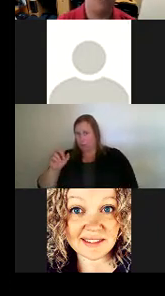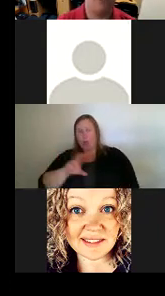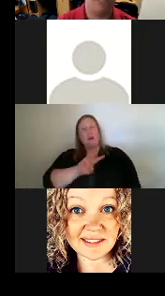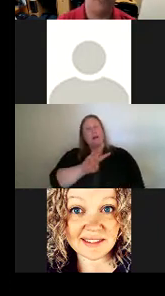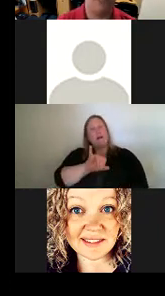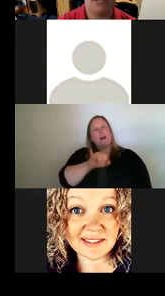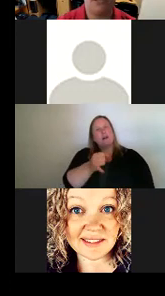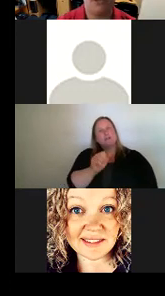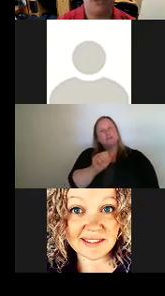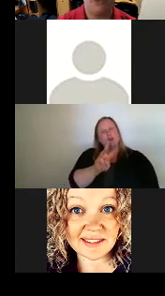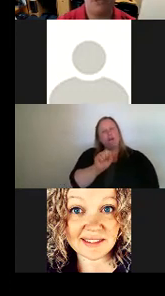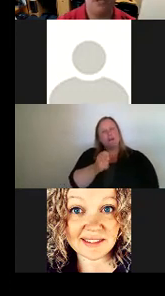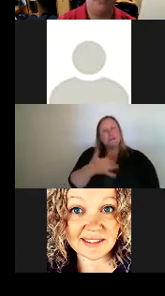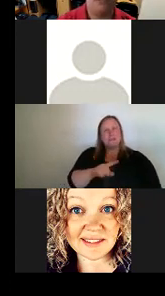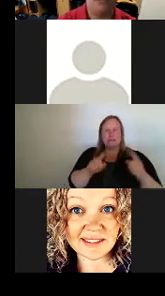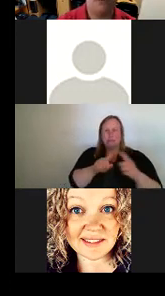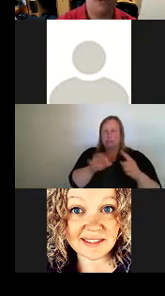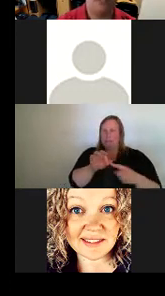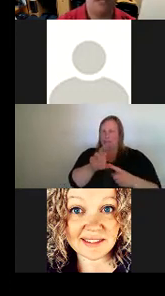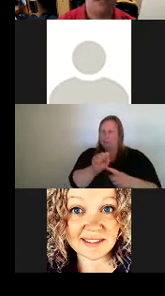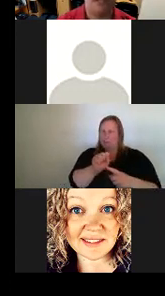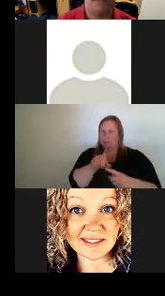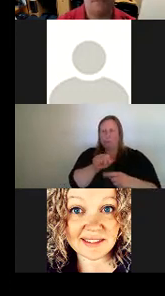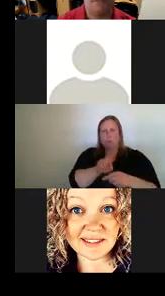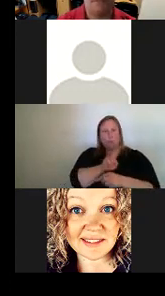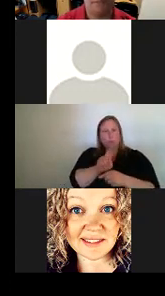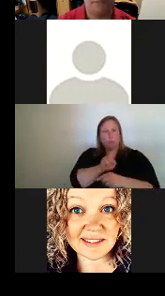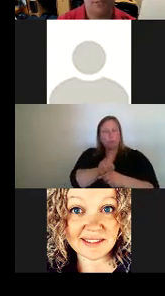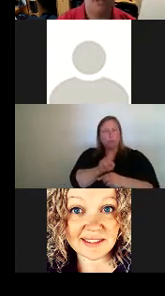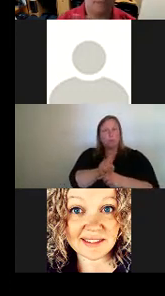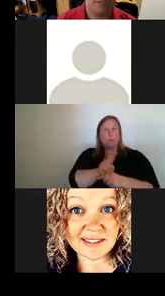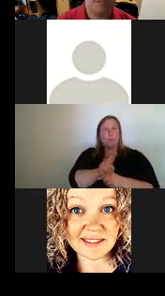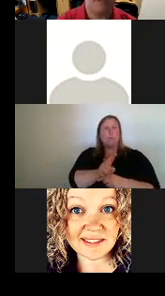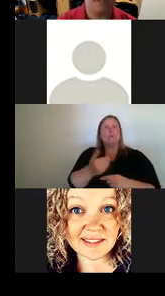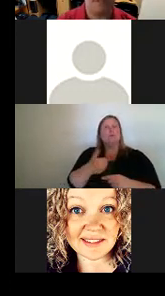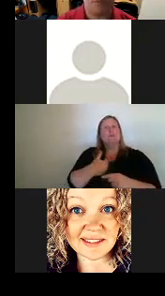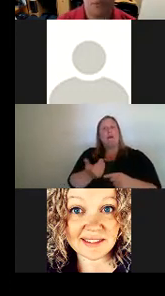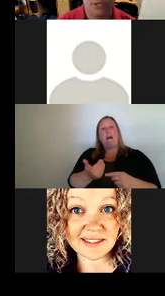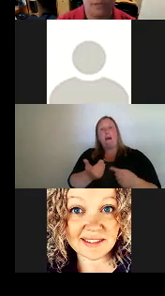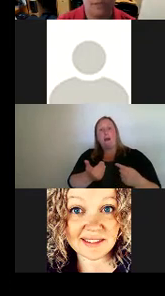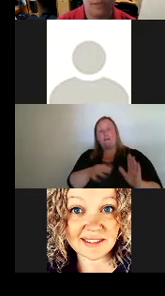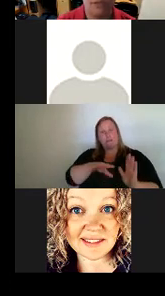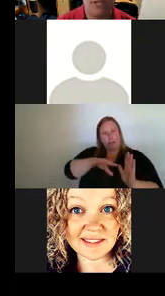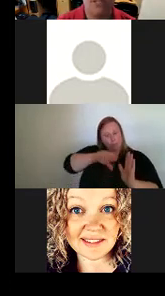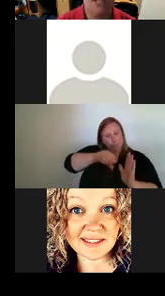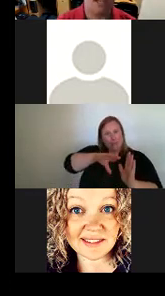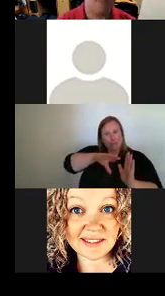FEATURES TO USE TO TAKE DIGITAL IMAGES OF DIFFERENT PORTIONS OF THE SCREEN.